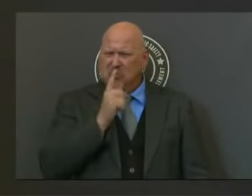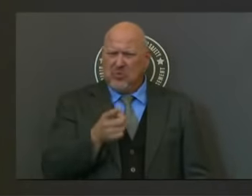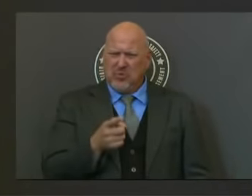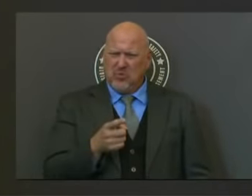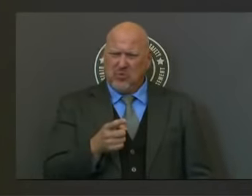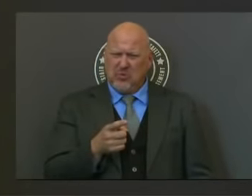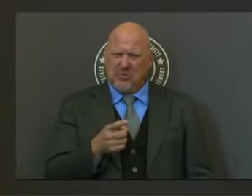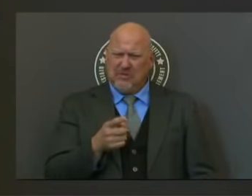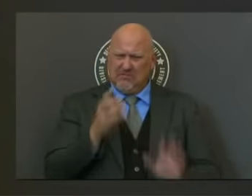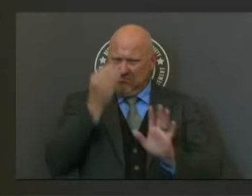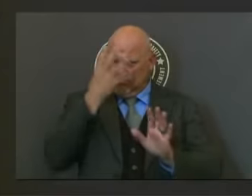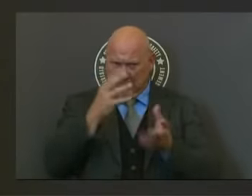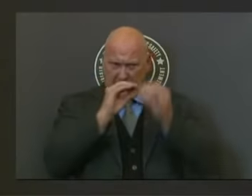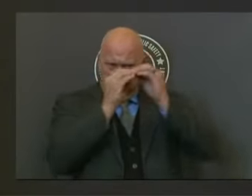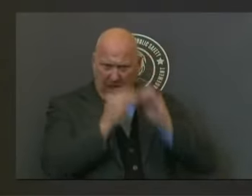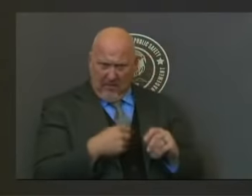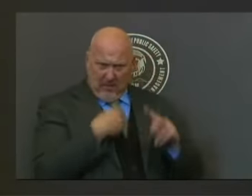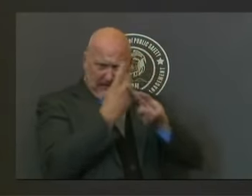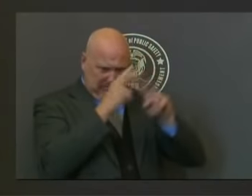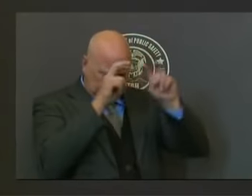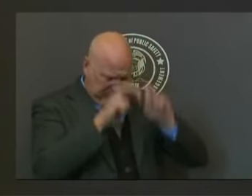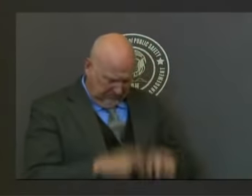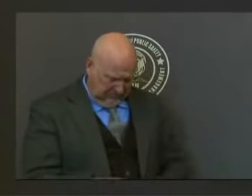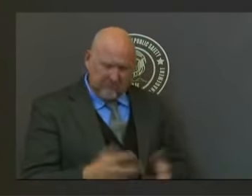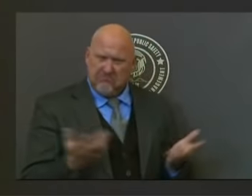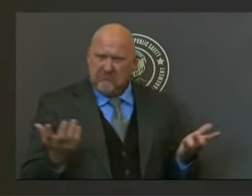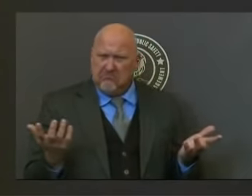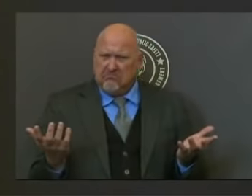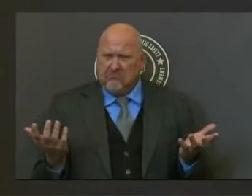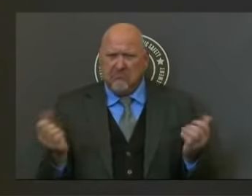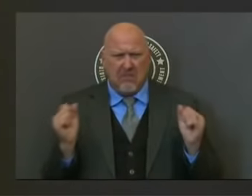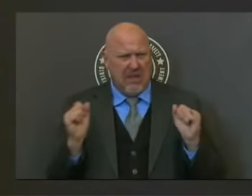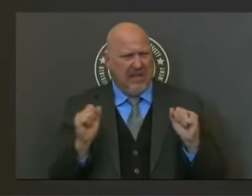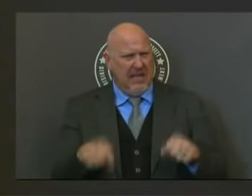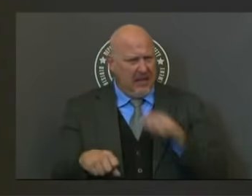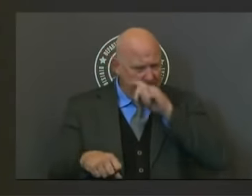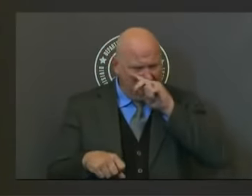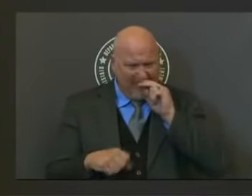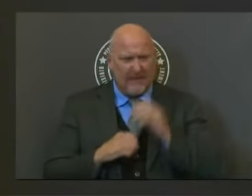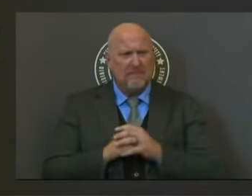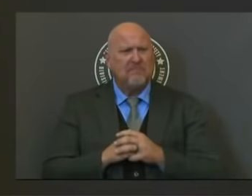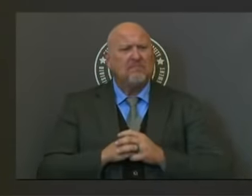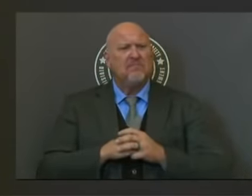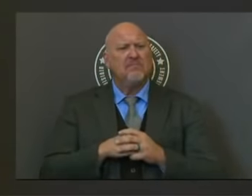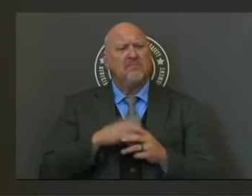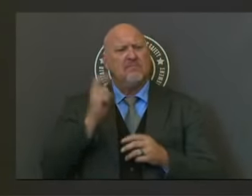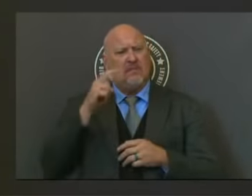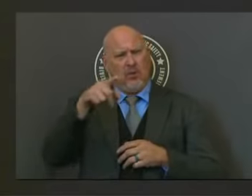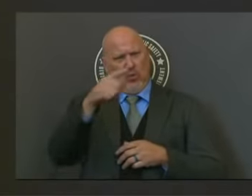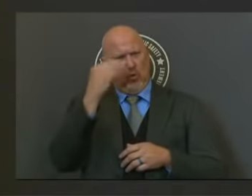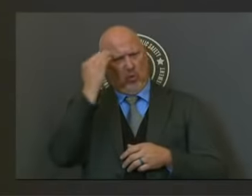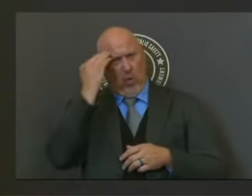the counties have been very familiar with these levels and